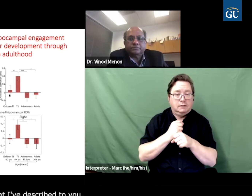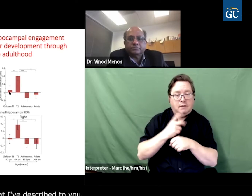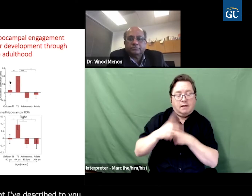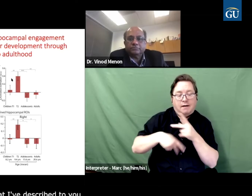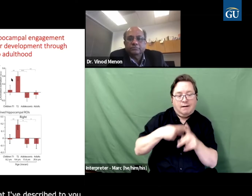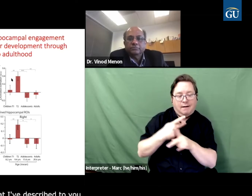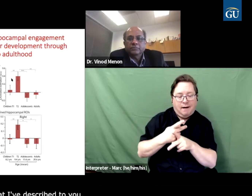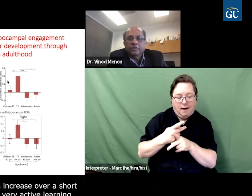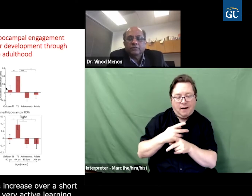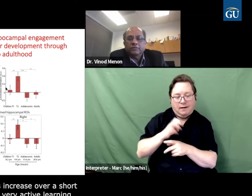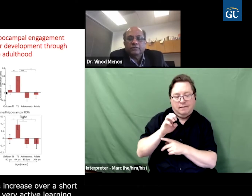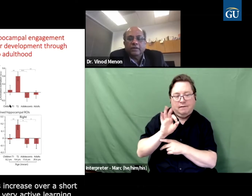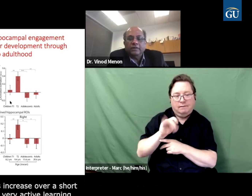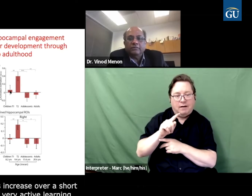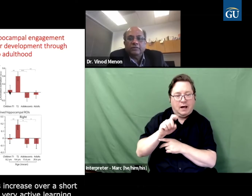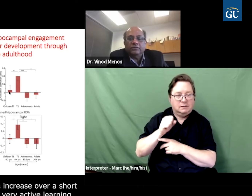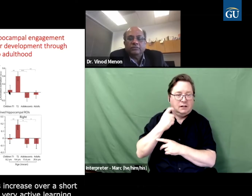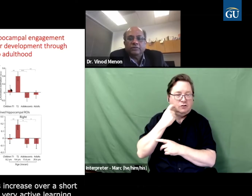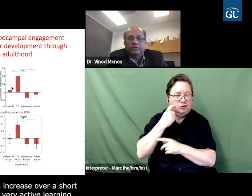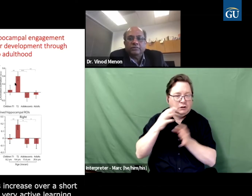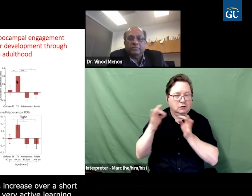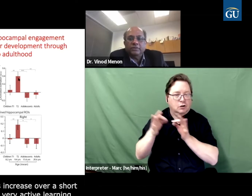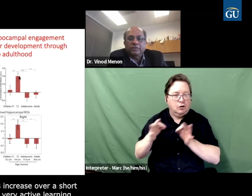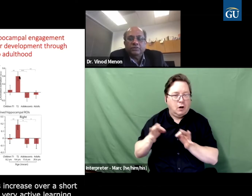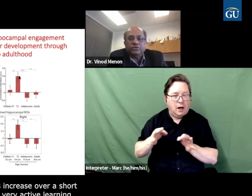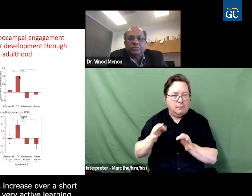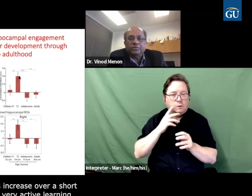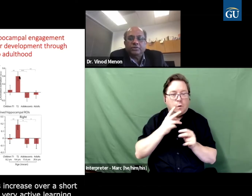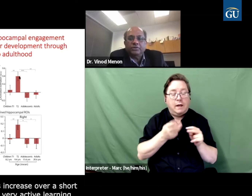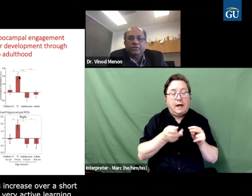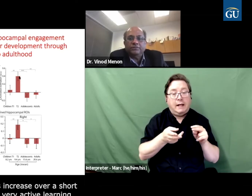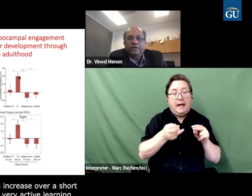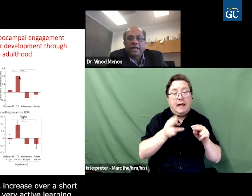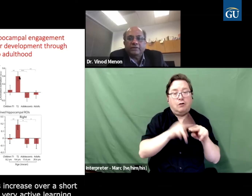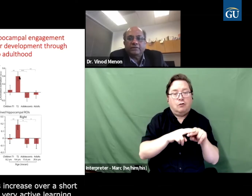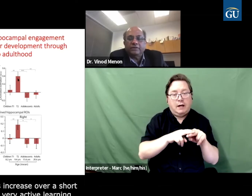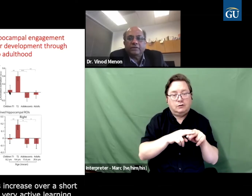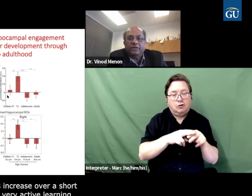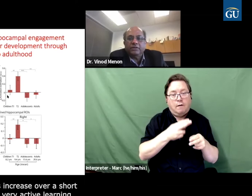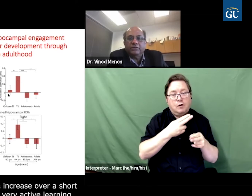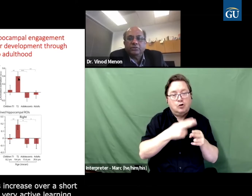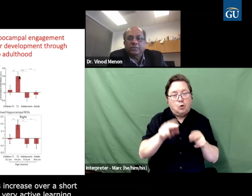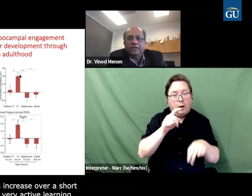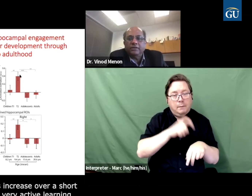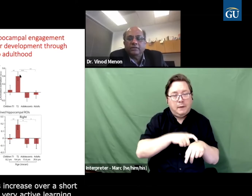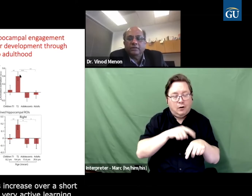you so this increase over a